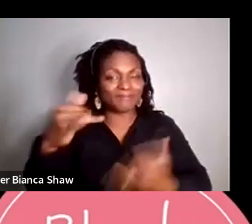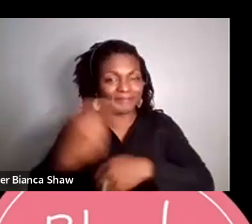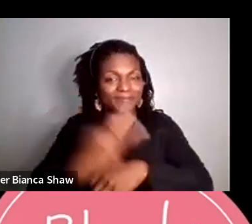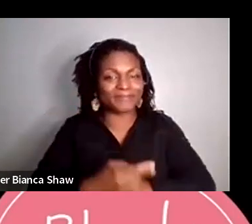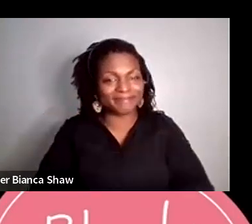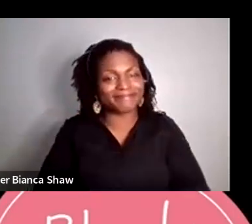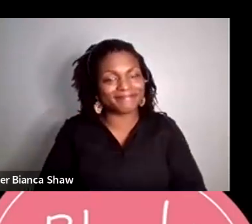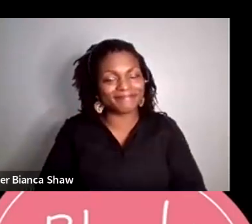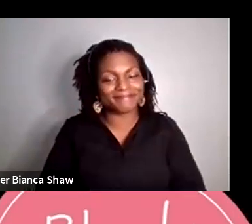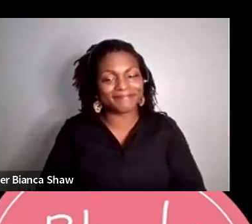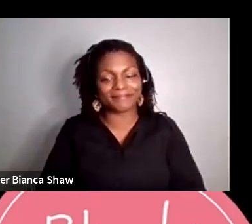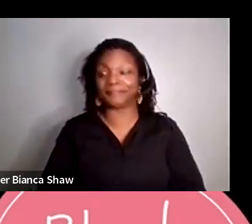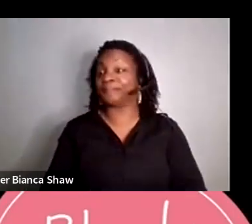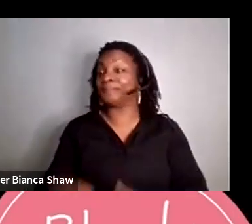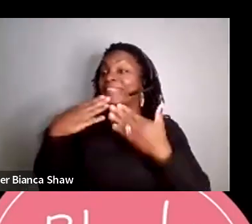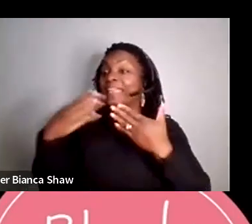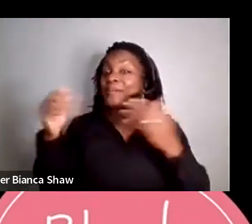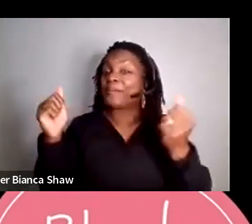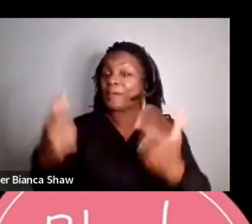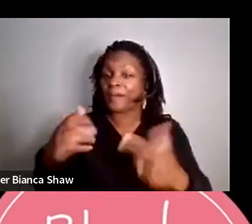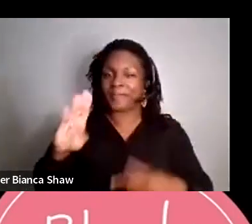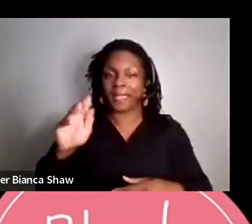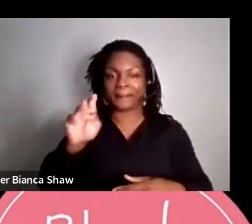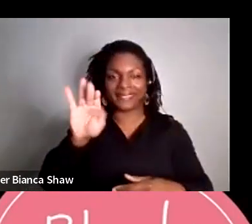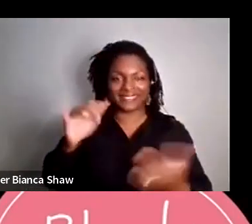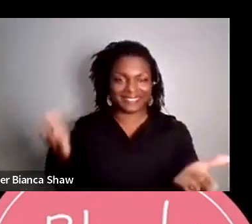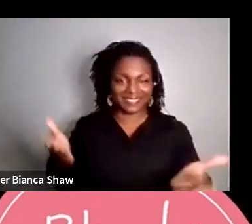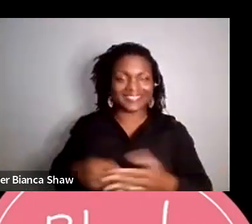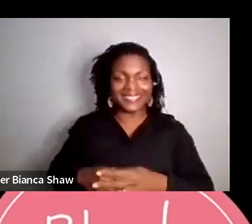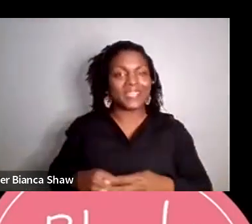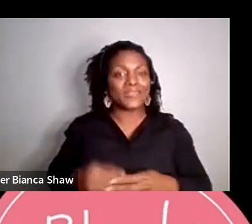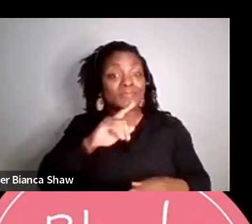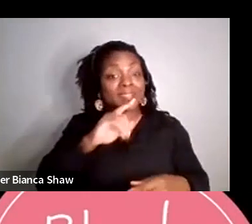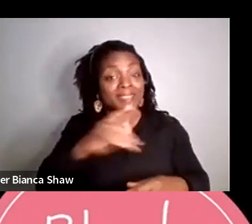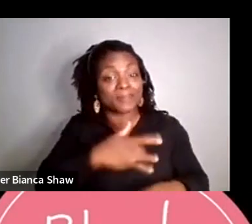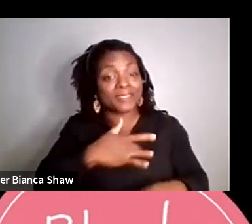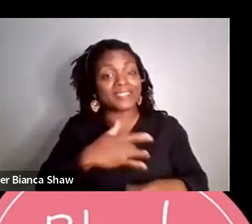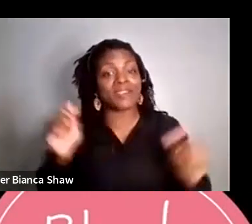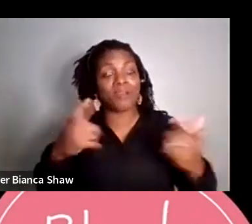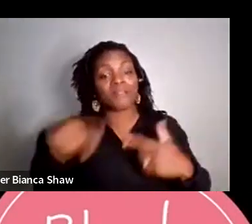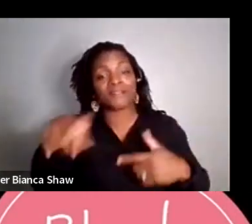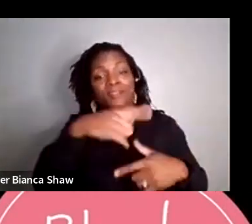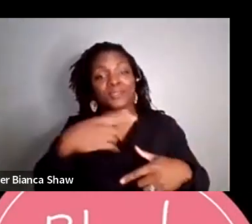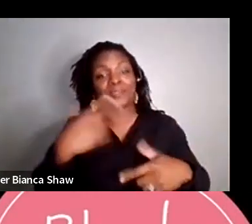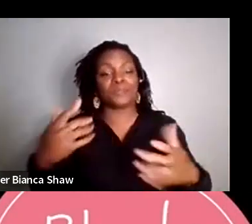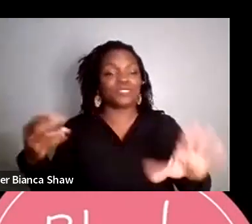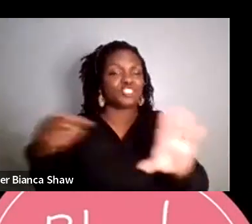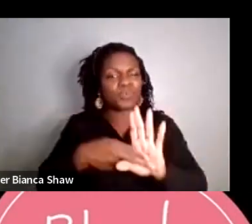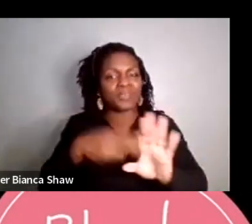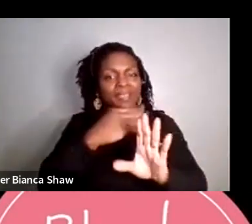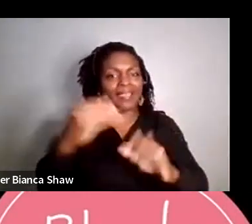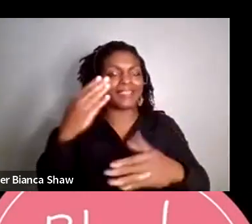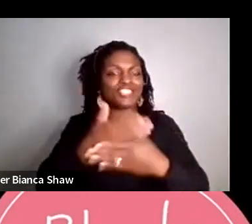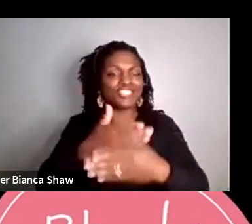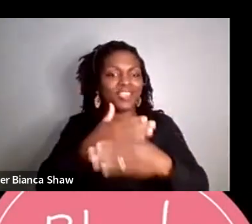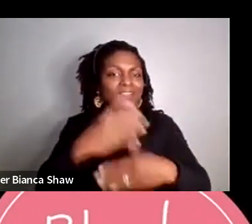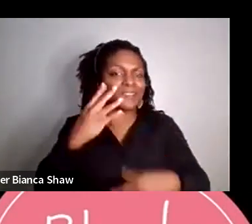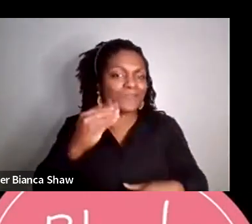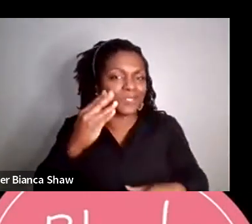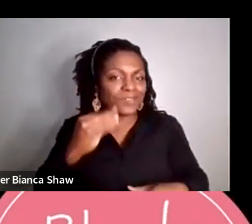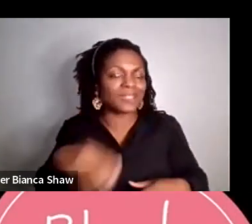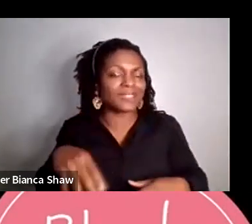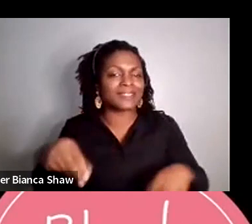Thank you. Everyone great presentation really appreciate You guys getting on and sharing this experience and giving us this perspective of this experience.